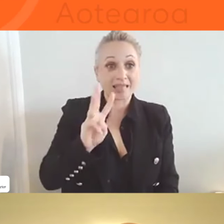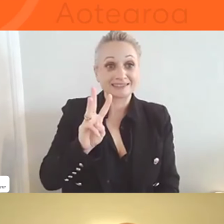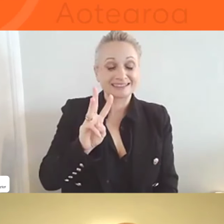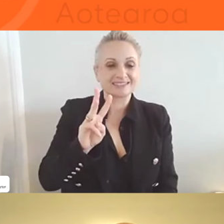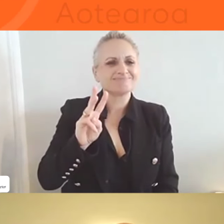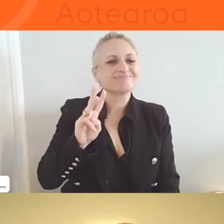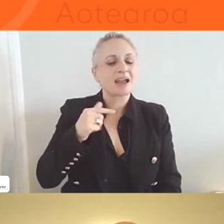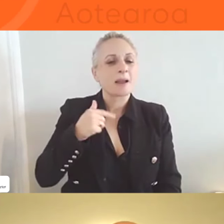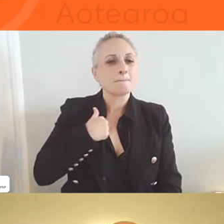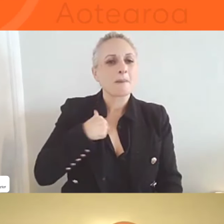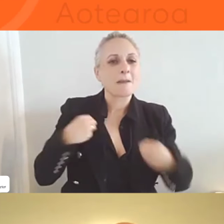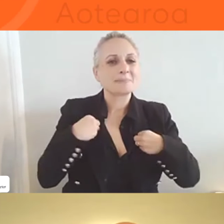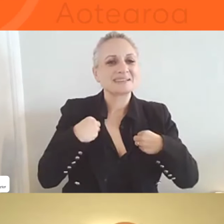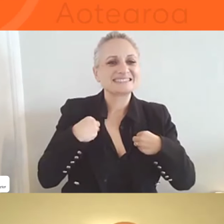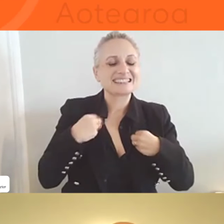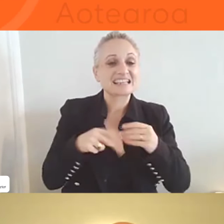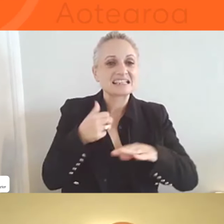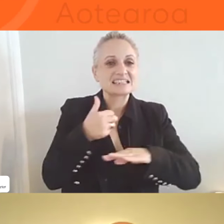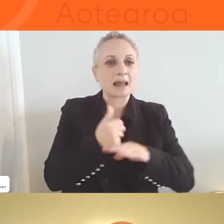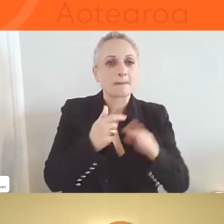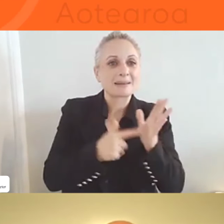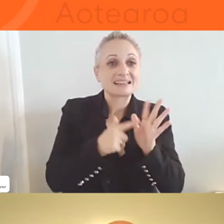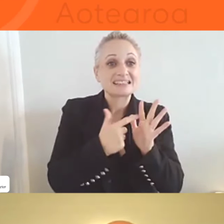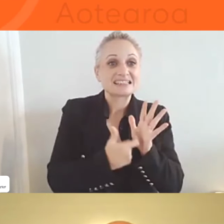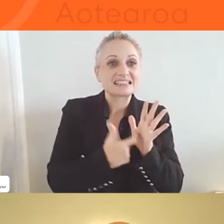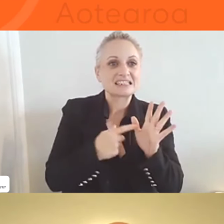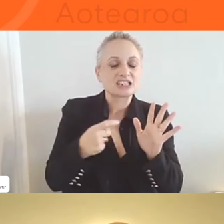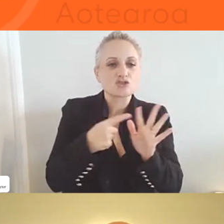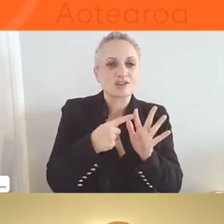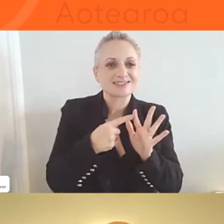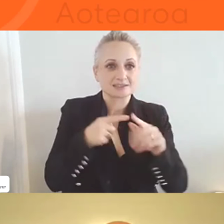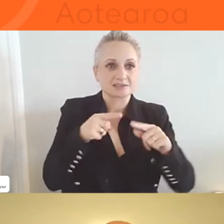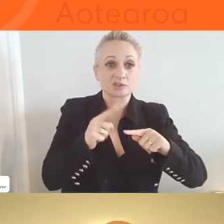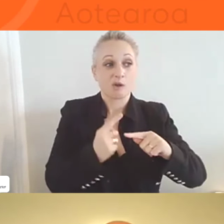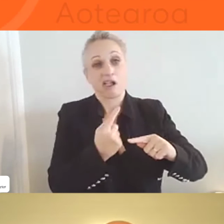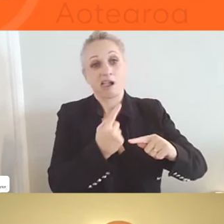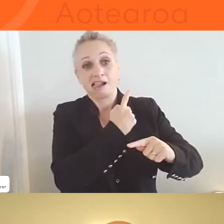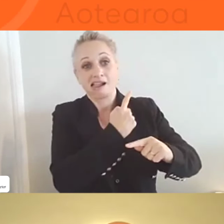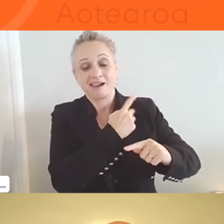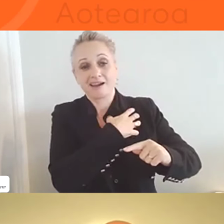the road into parliament and to advocate for better policy and